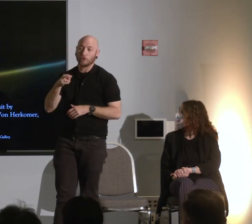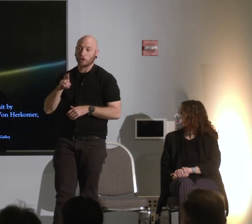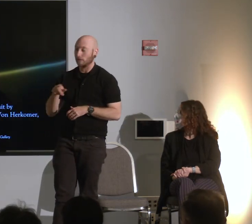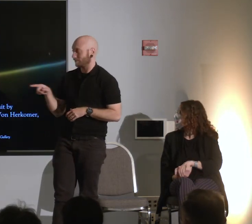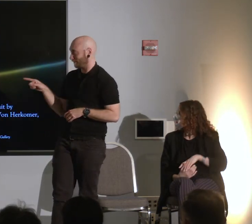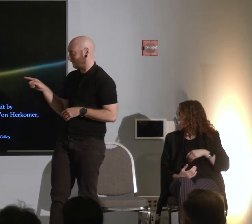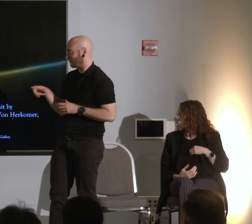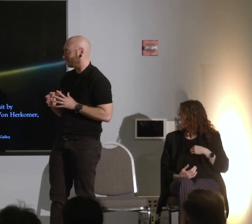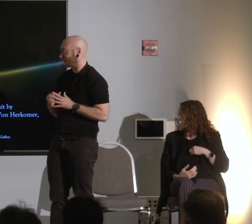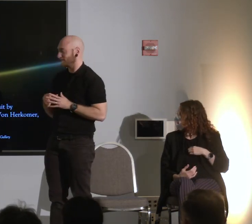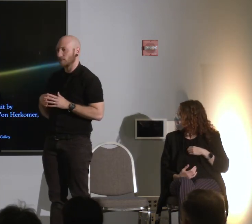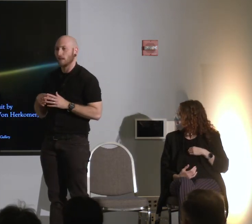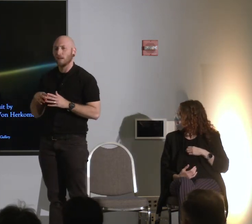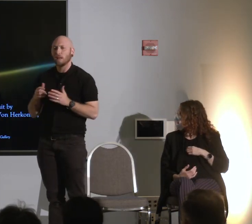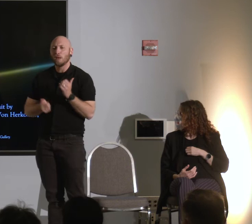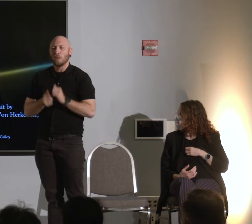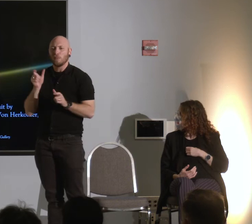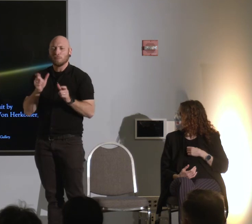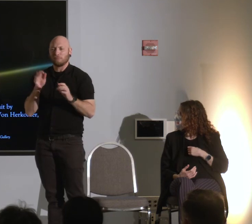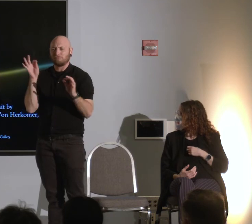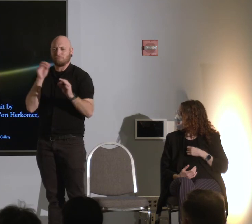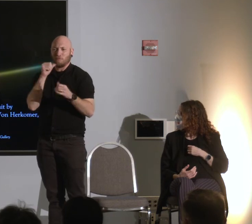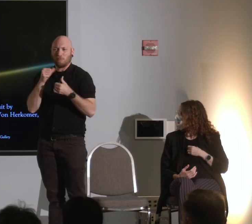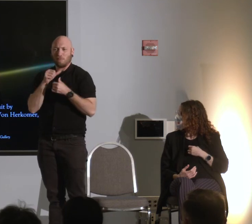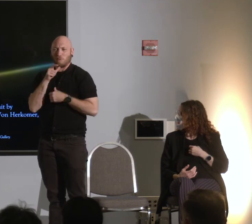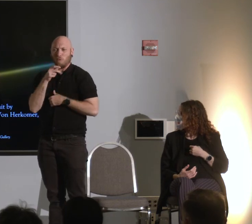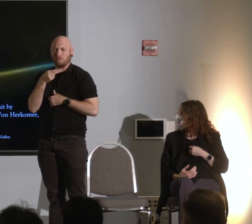name has long since lost the currency it had in the late 19th century.